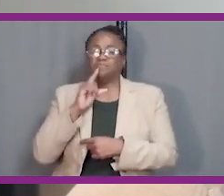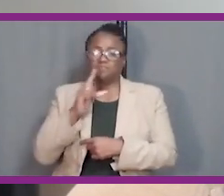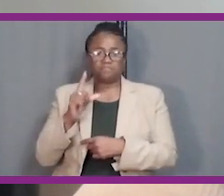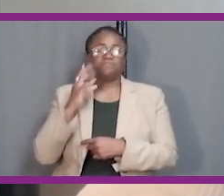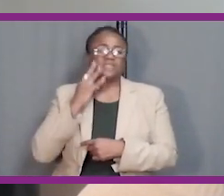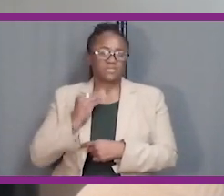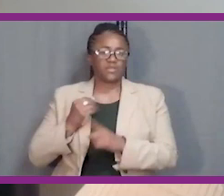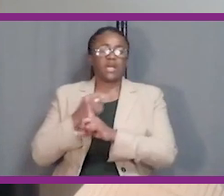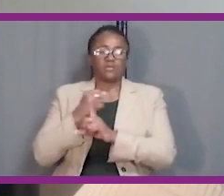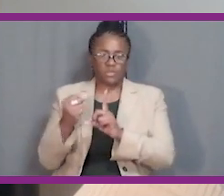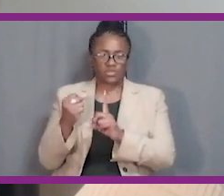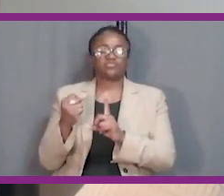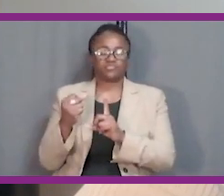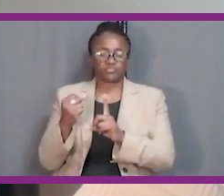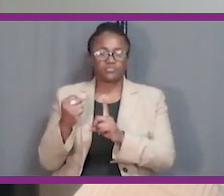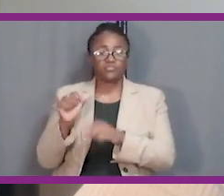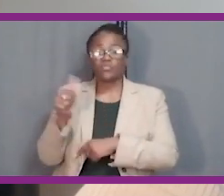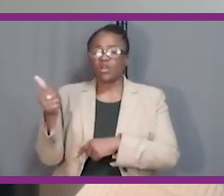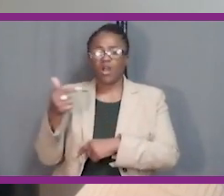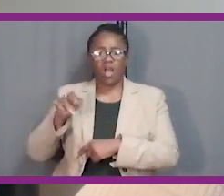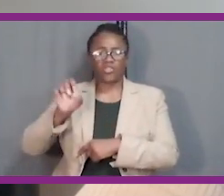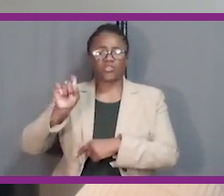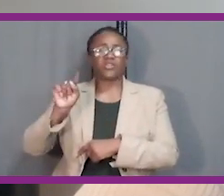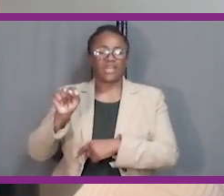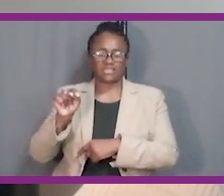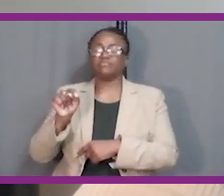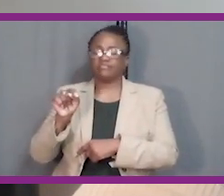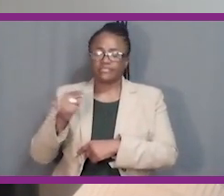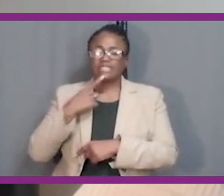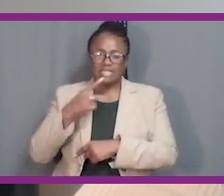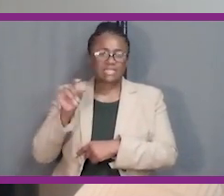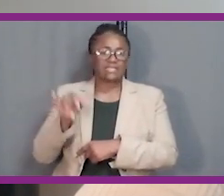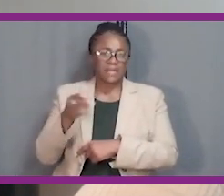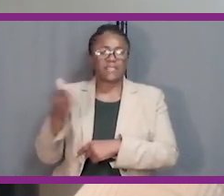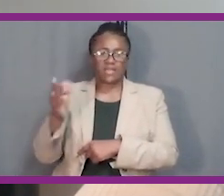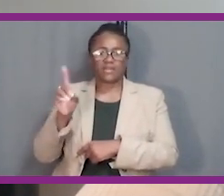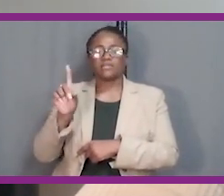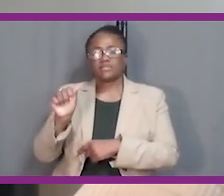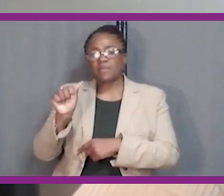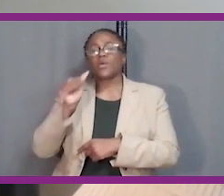LGBTQIA+, and Black and brown people are so poorly treated in their respective countries